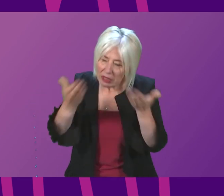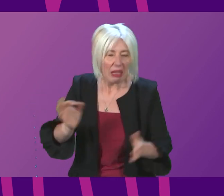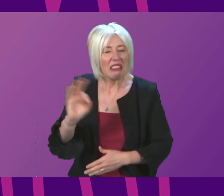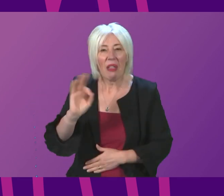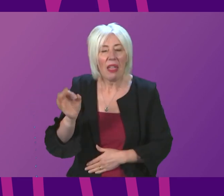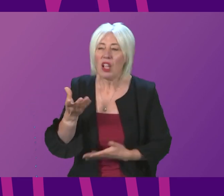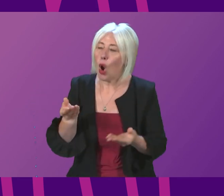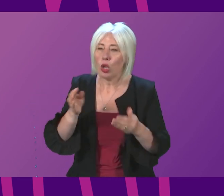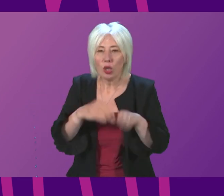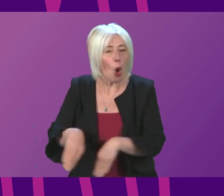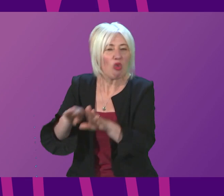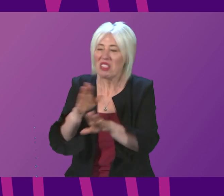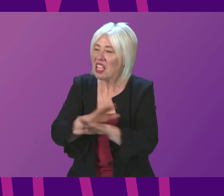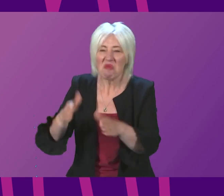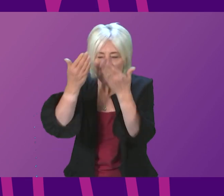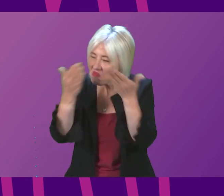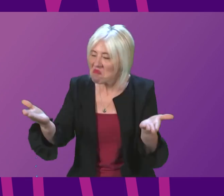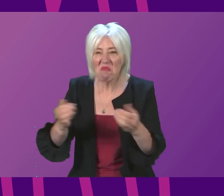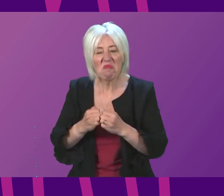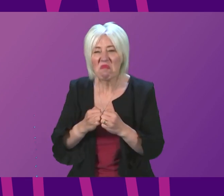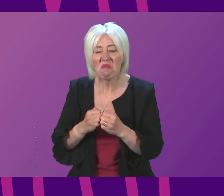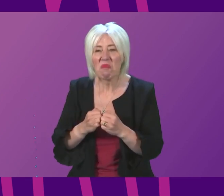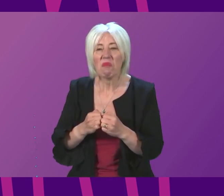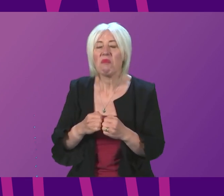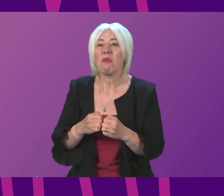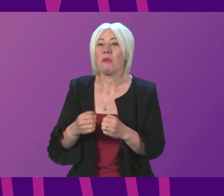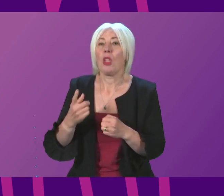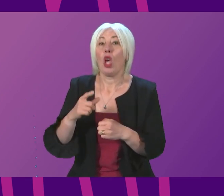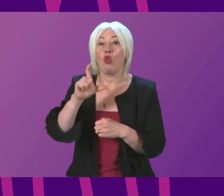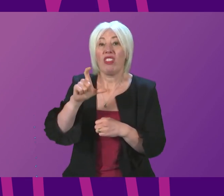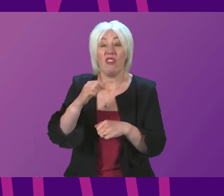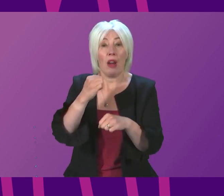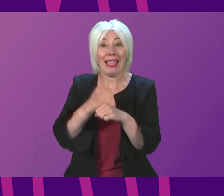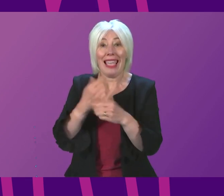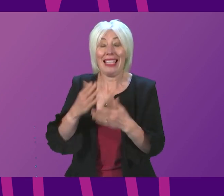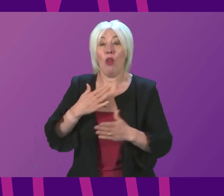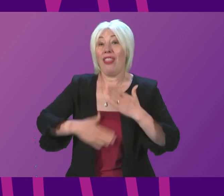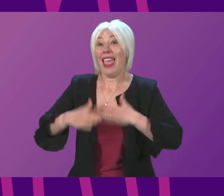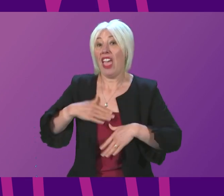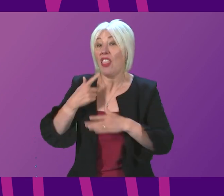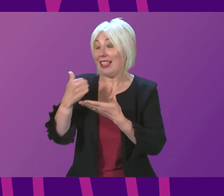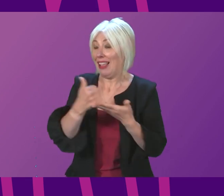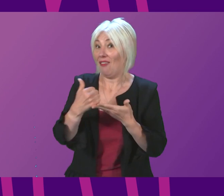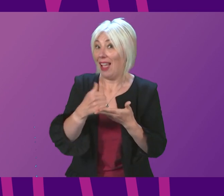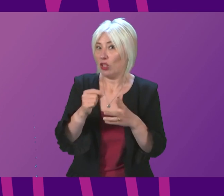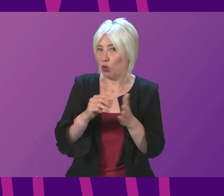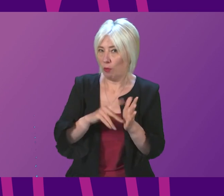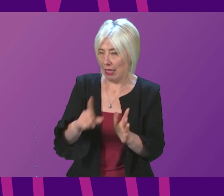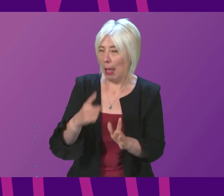Earlier, I quoted from the letter from Christopher Geidt, the now-resigned ethics adviser to the Prime Minister. Let me quote another line from it.